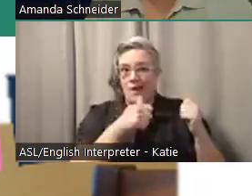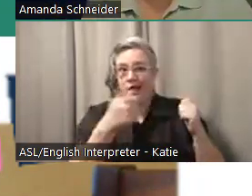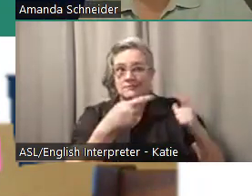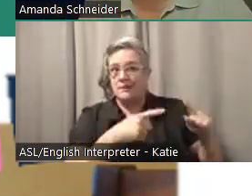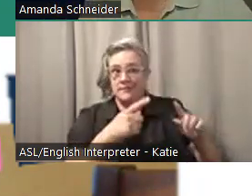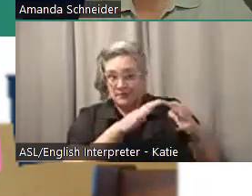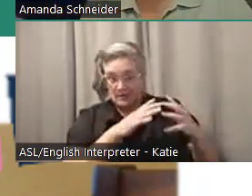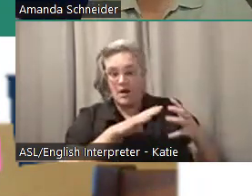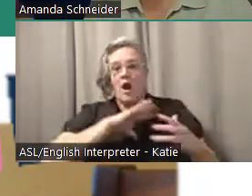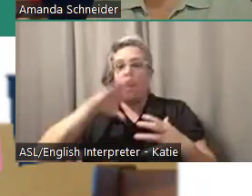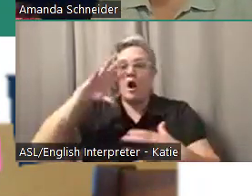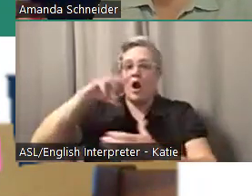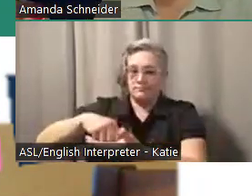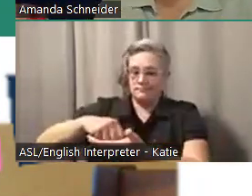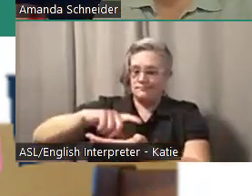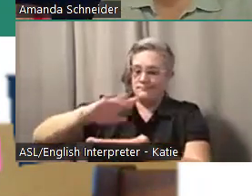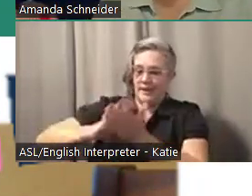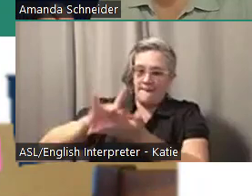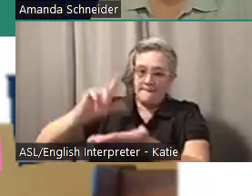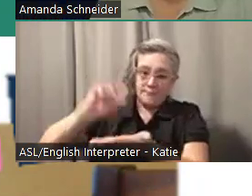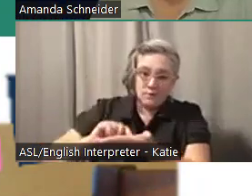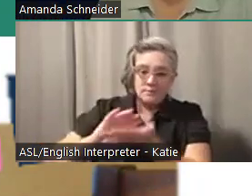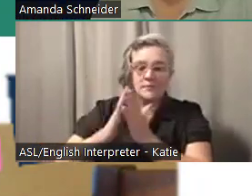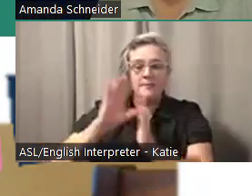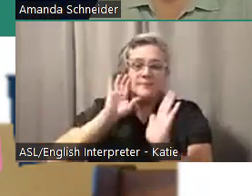and put them into print and images on your own.